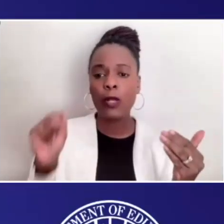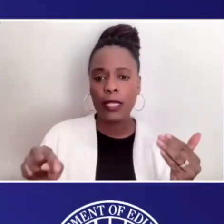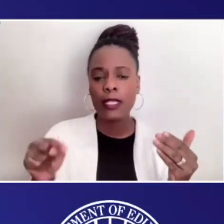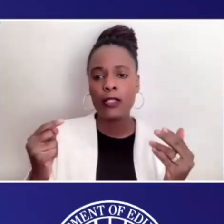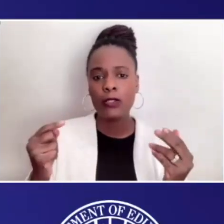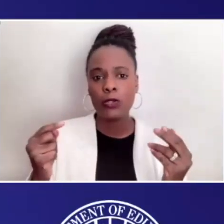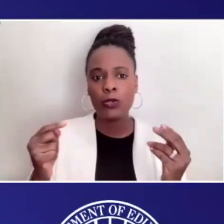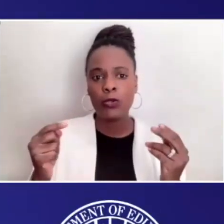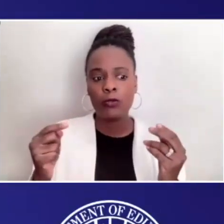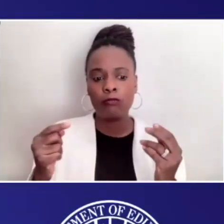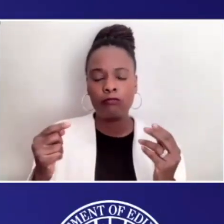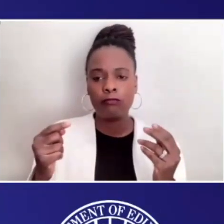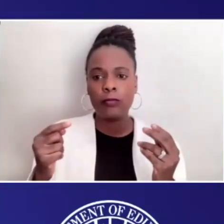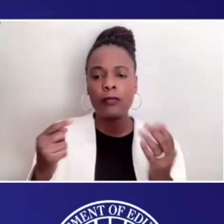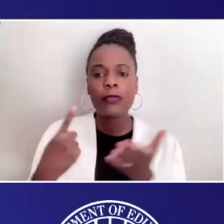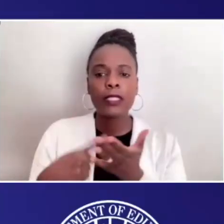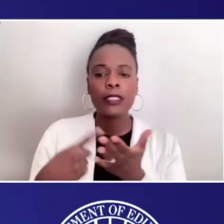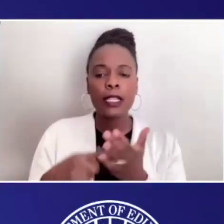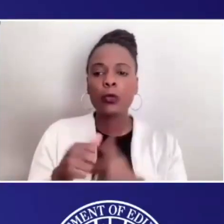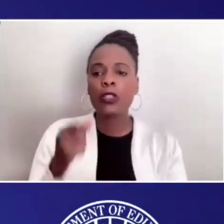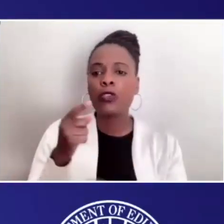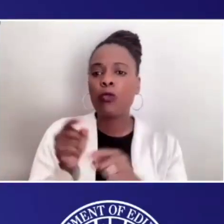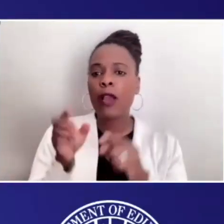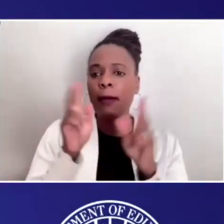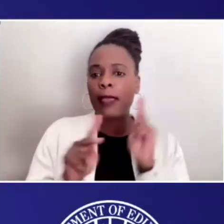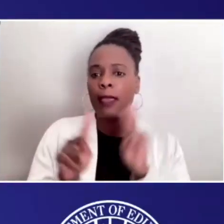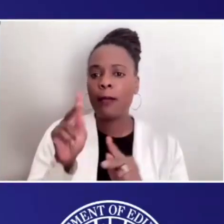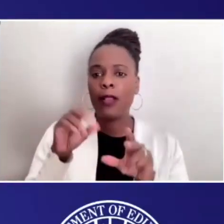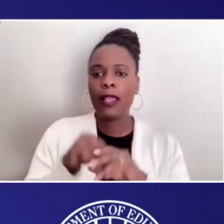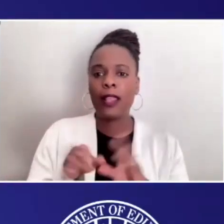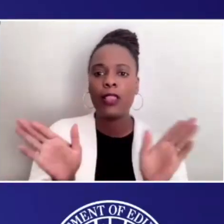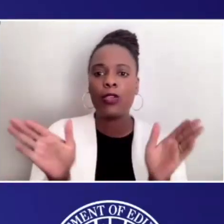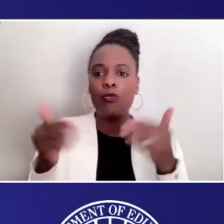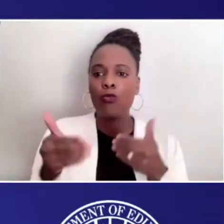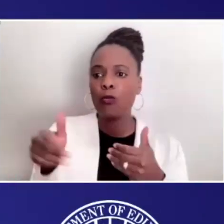people in the room so that you can exercise your voice to them and they can make the